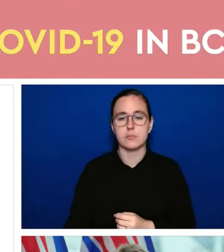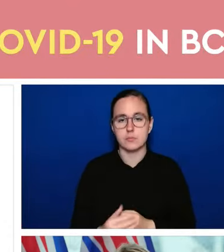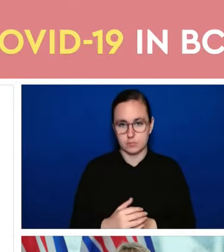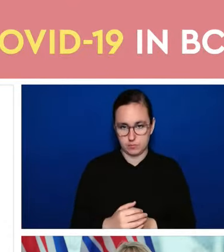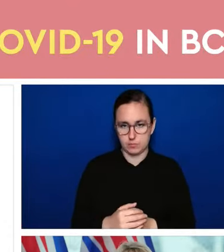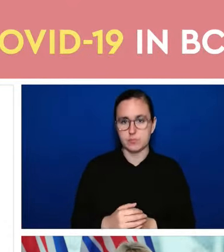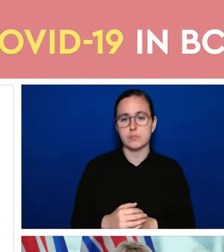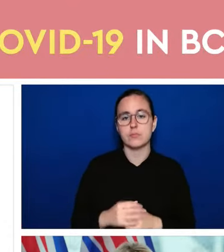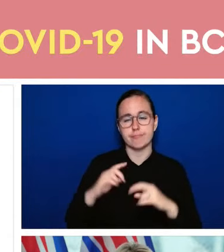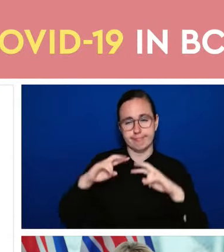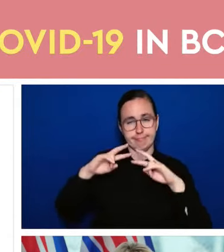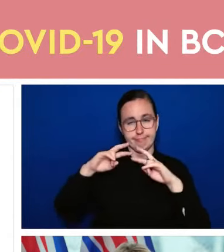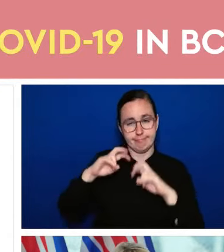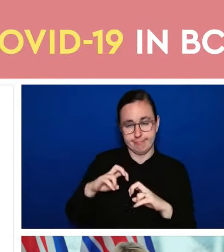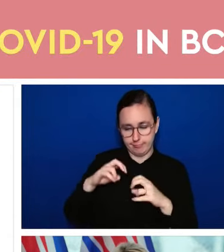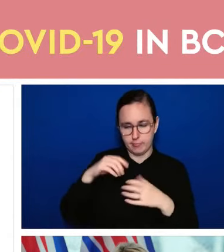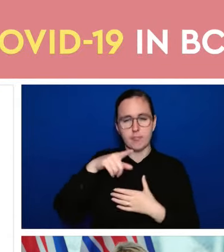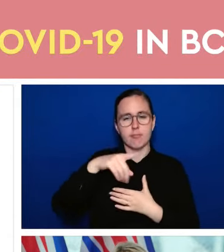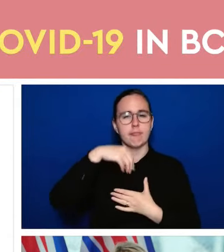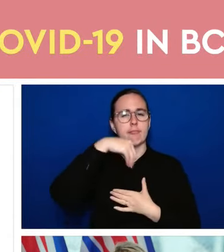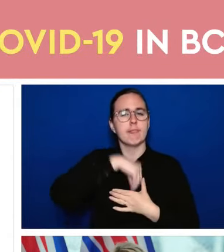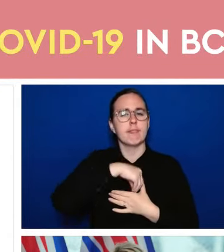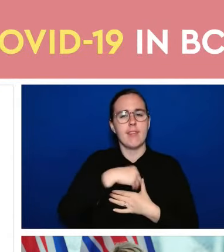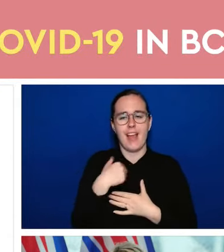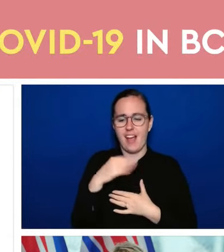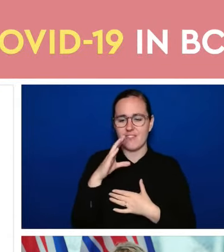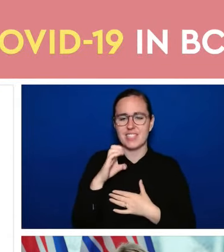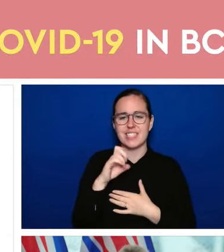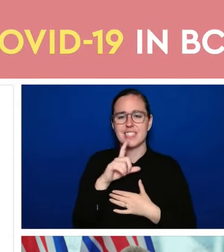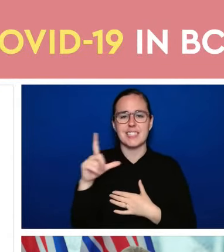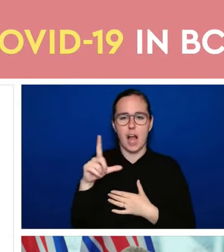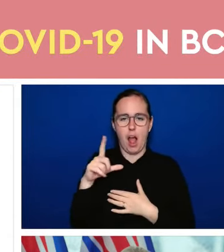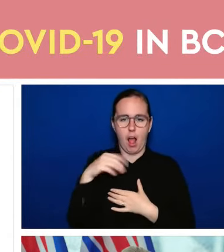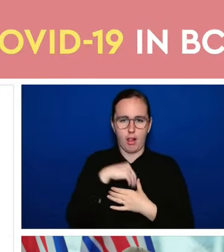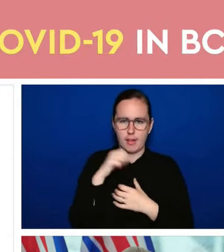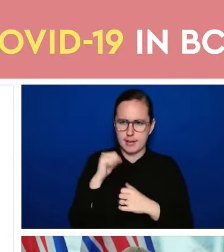even as the variance change over